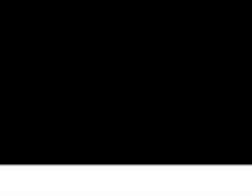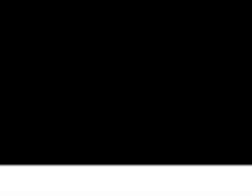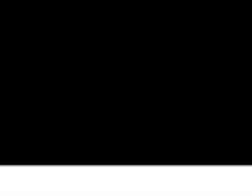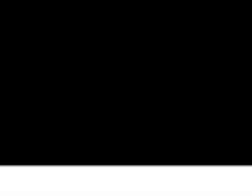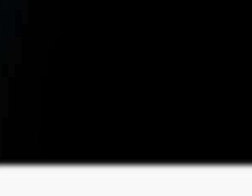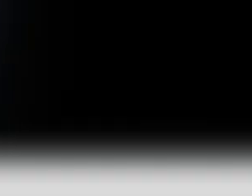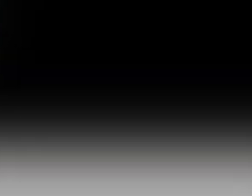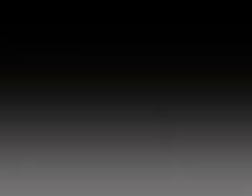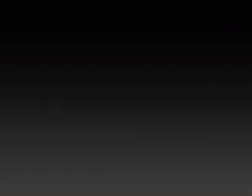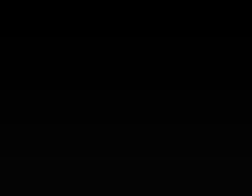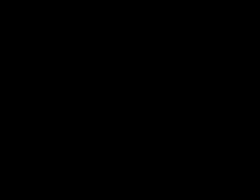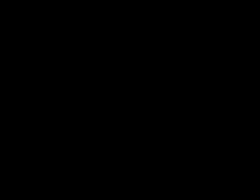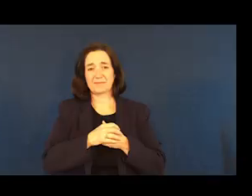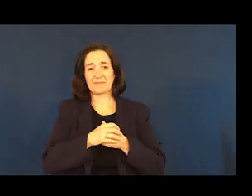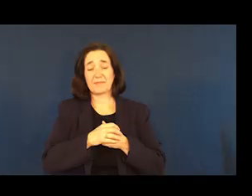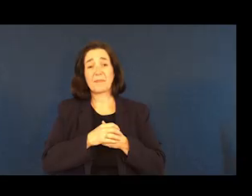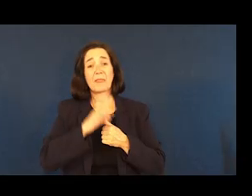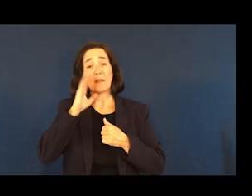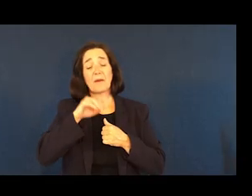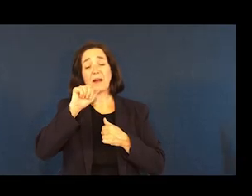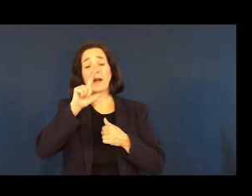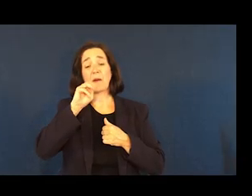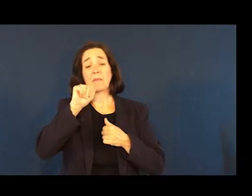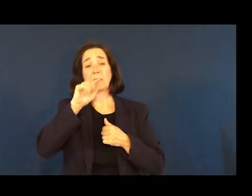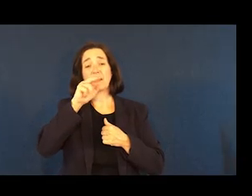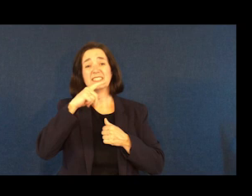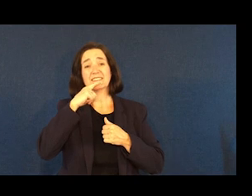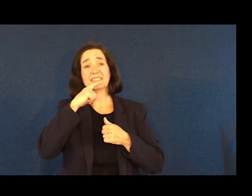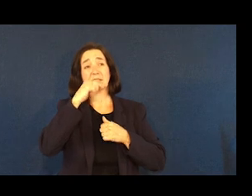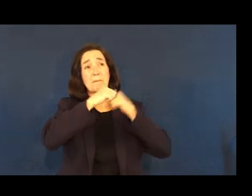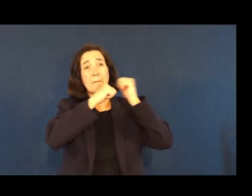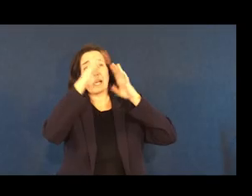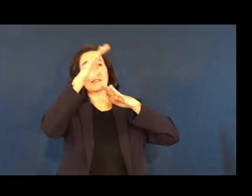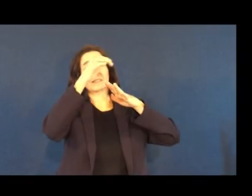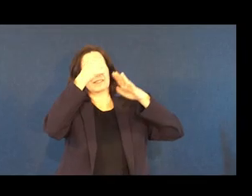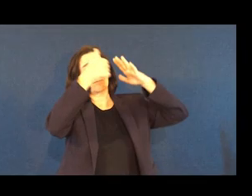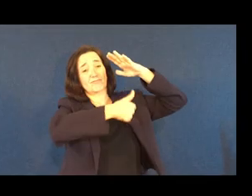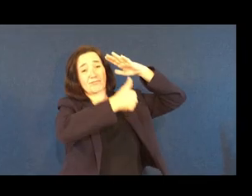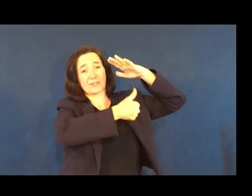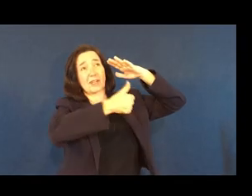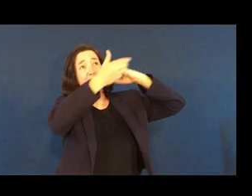As the alma mater says, "In the shadow of the mountain under skies of blue, there's no better way, and no better day,